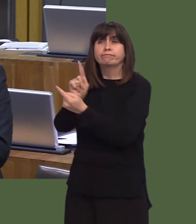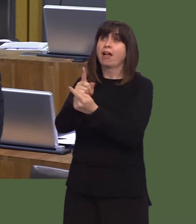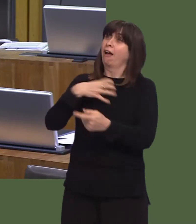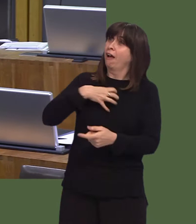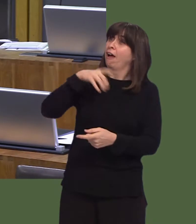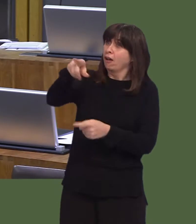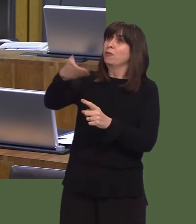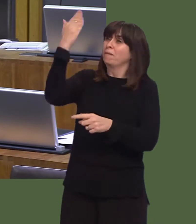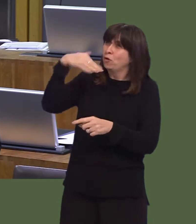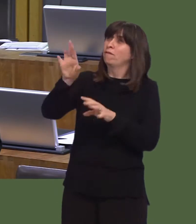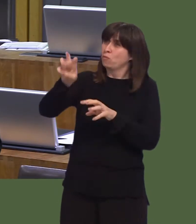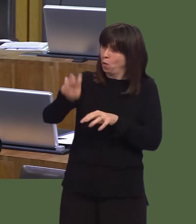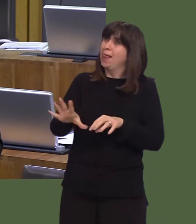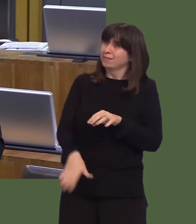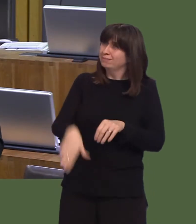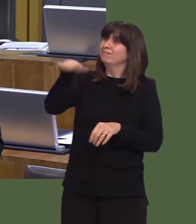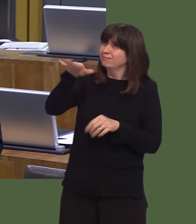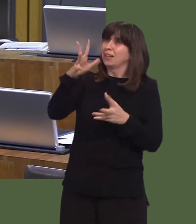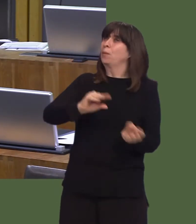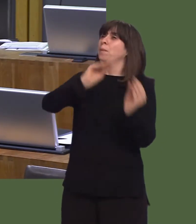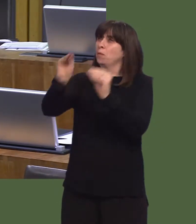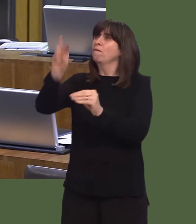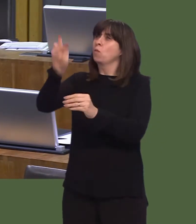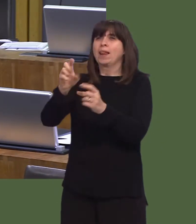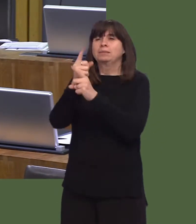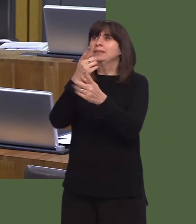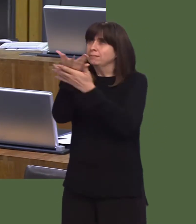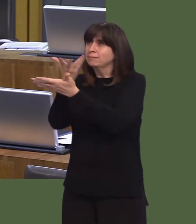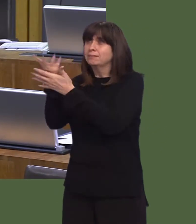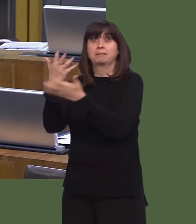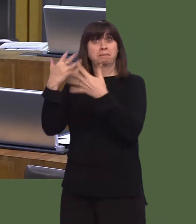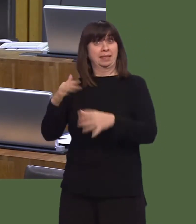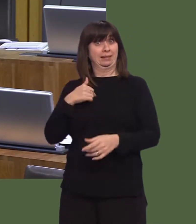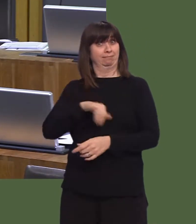I can say to the Member, when I was in the US, I met with technology leaders in a meeting